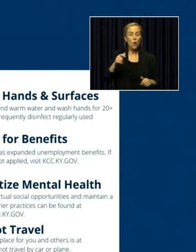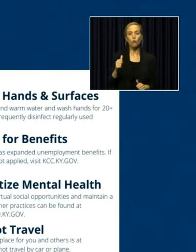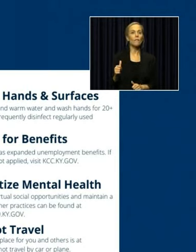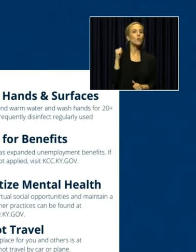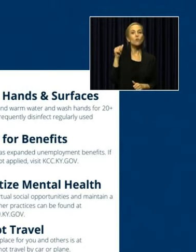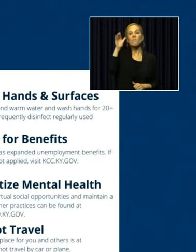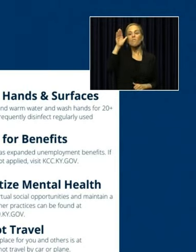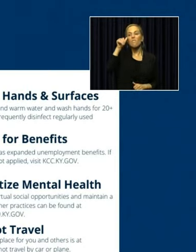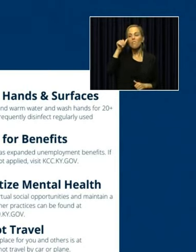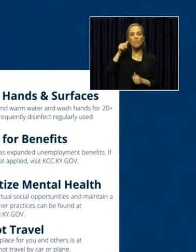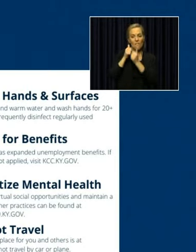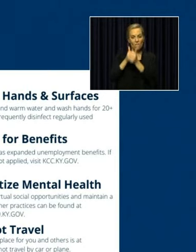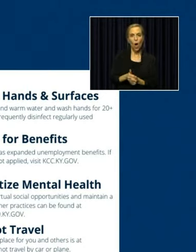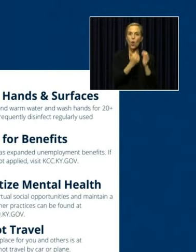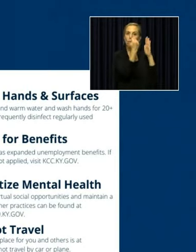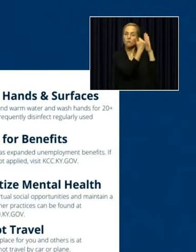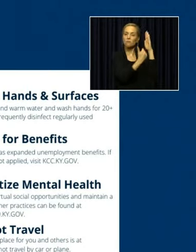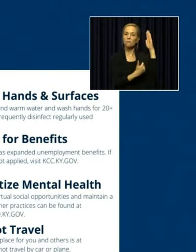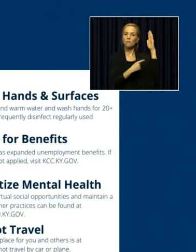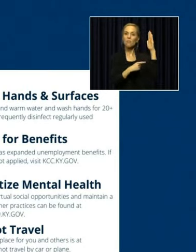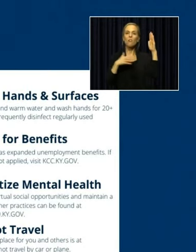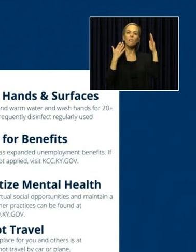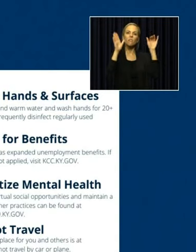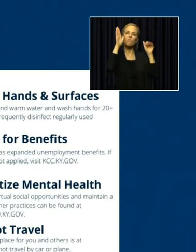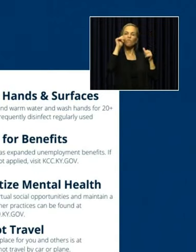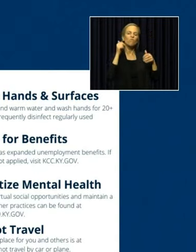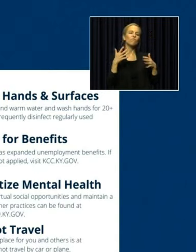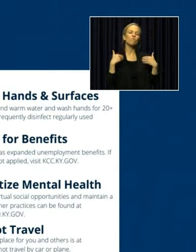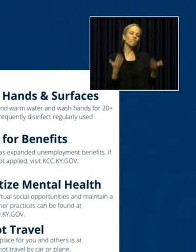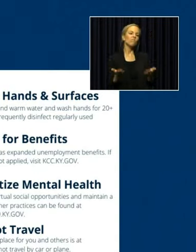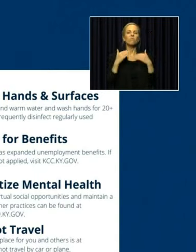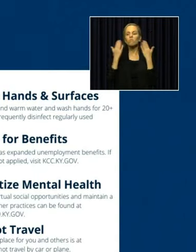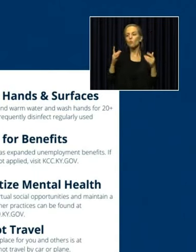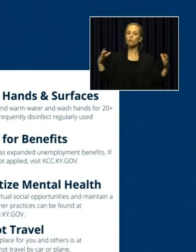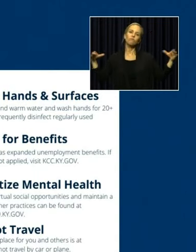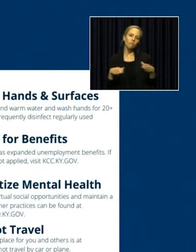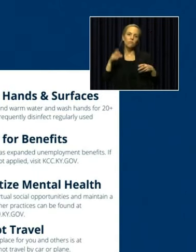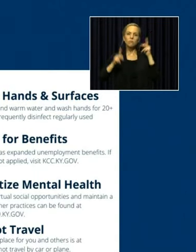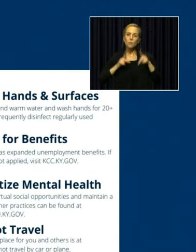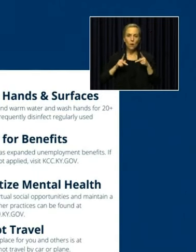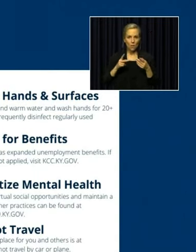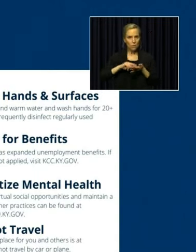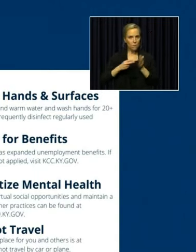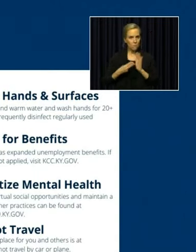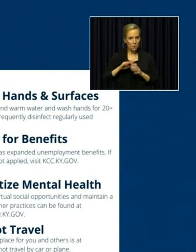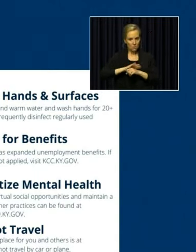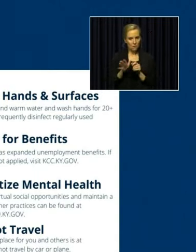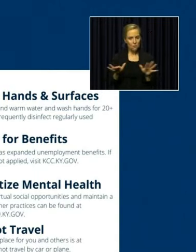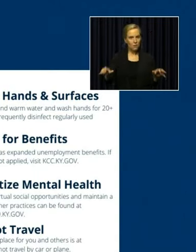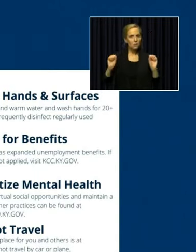#TOGETHERKY. #PATRIOT AND #HEALTHYATHOME. THESE HAVE BEEN SPECIAL.